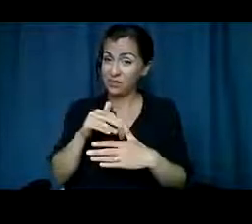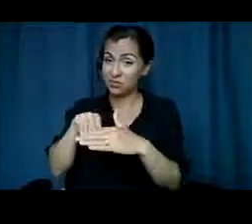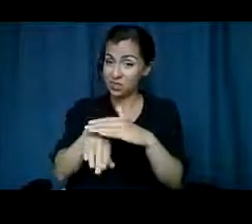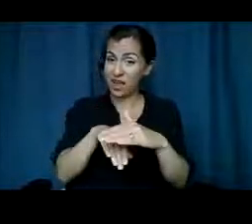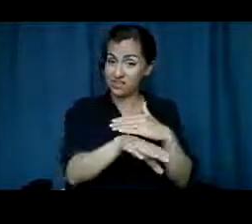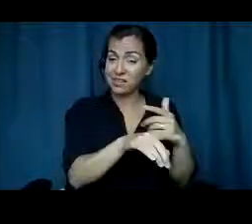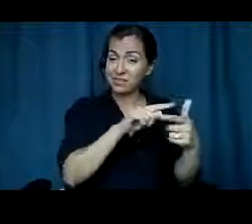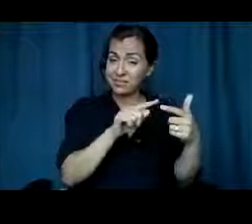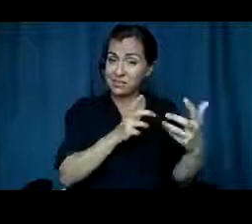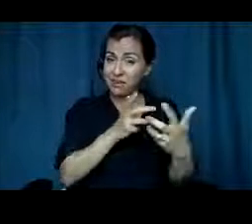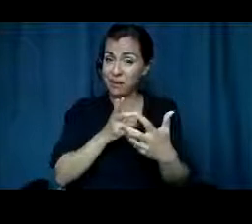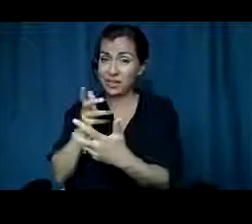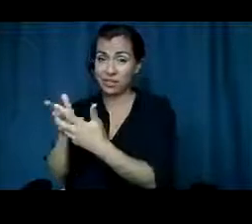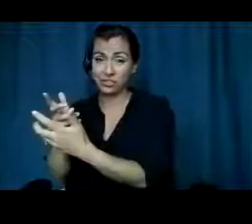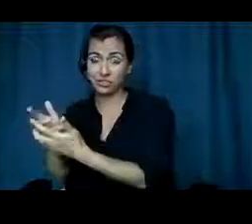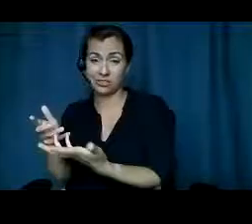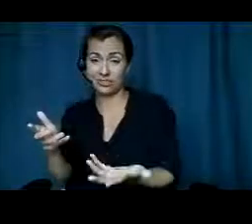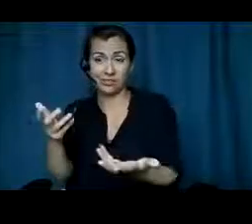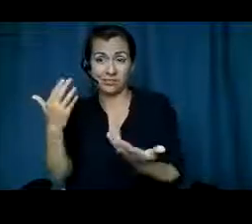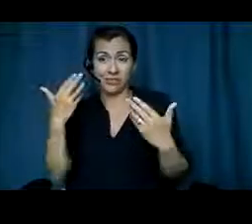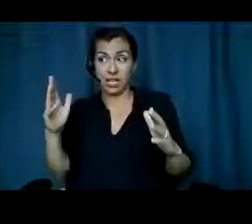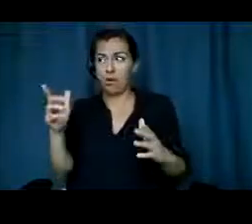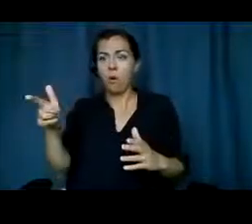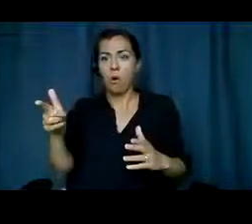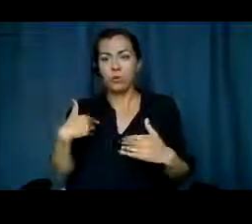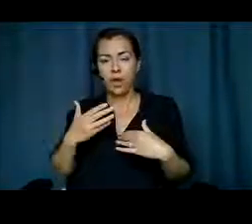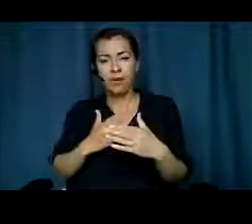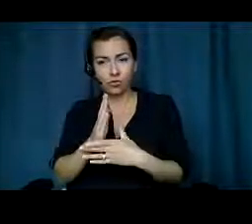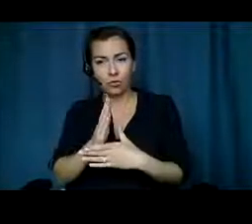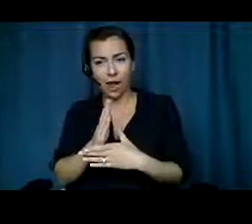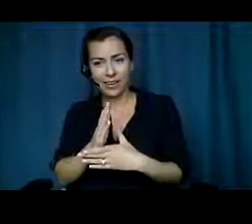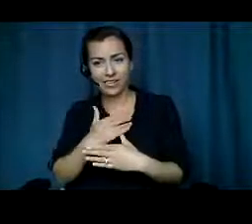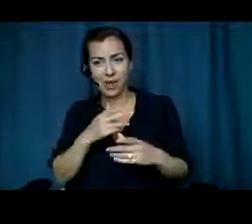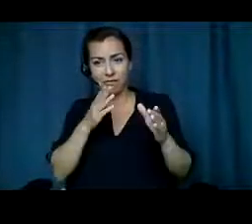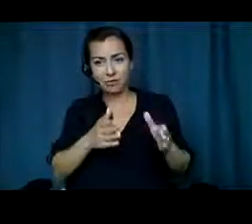time. And then another issue that comes up